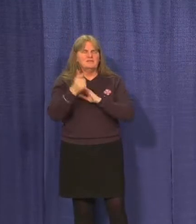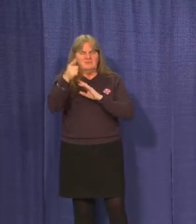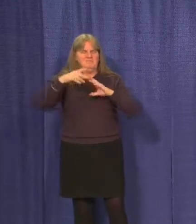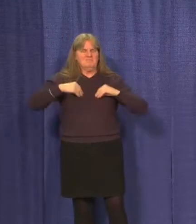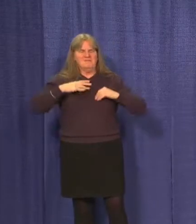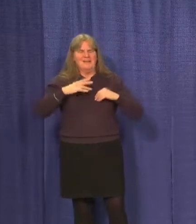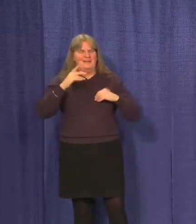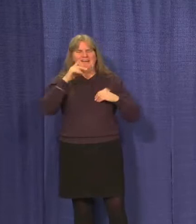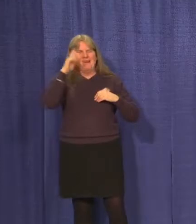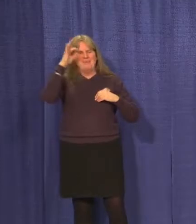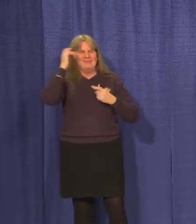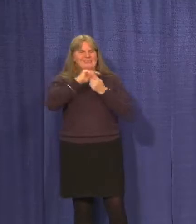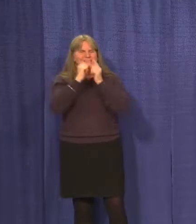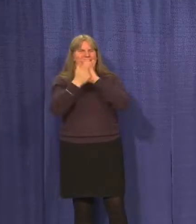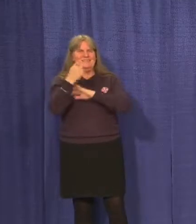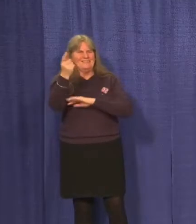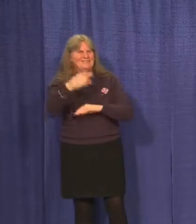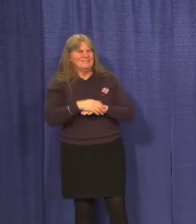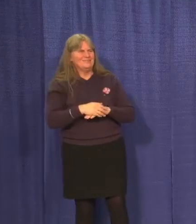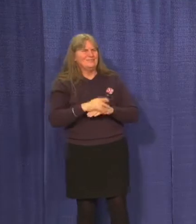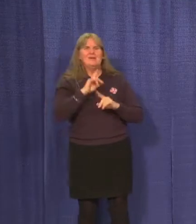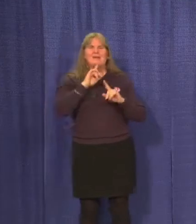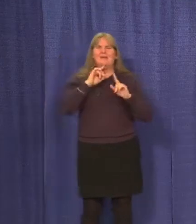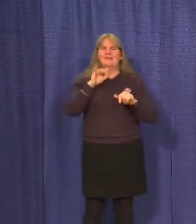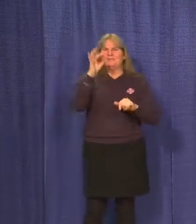He is giving me his thumbs up.